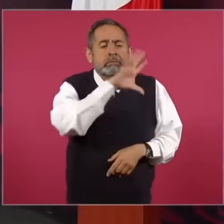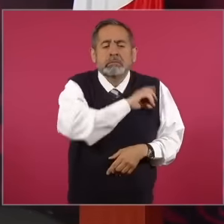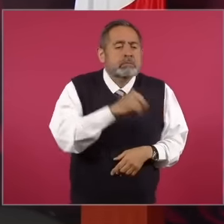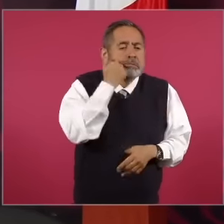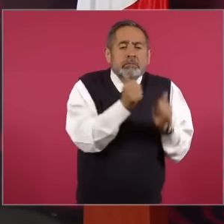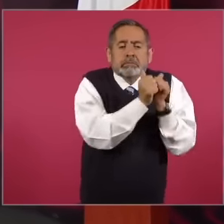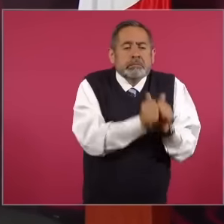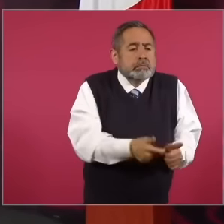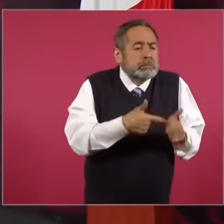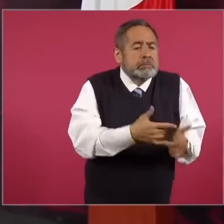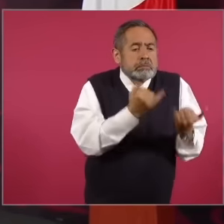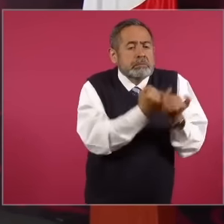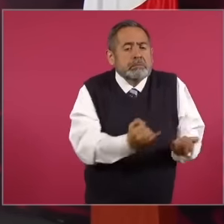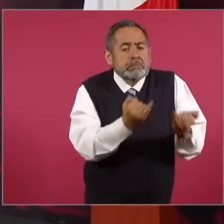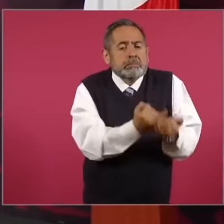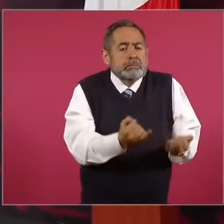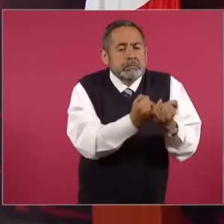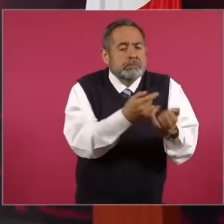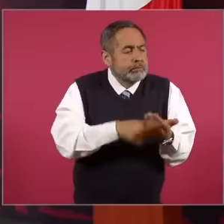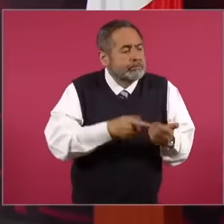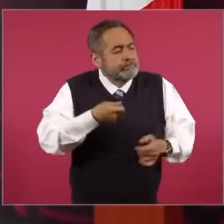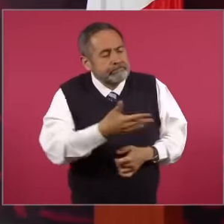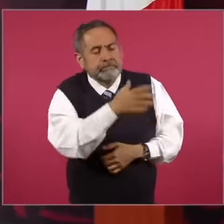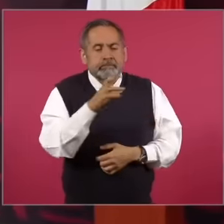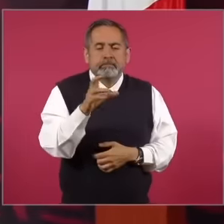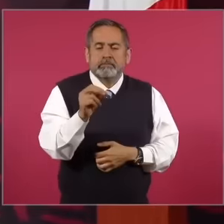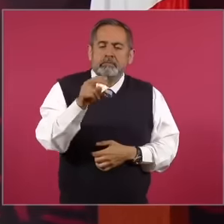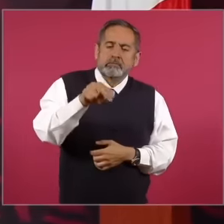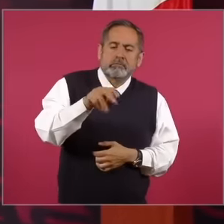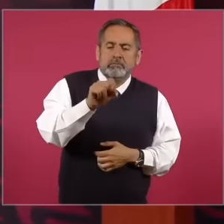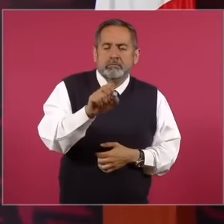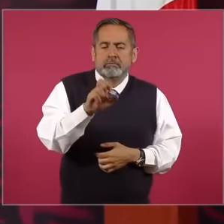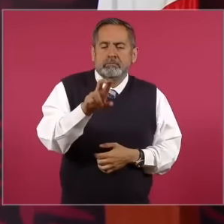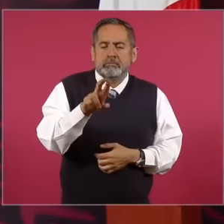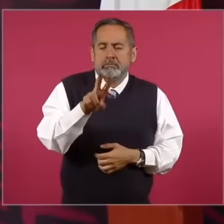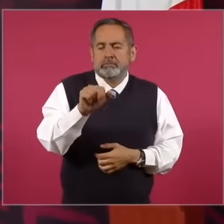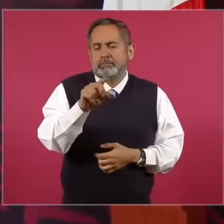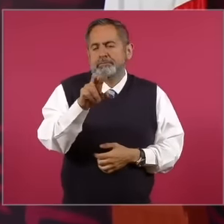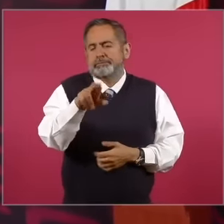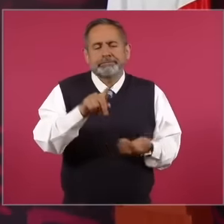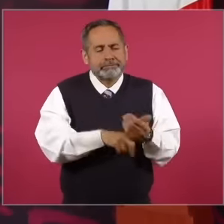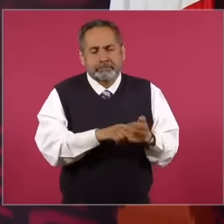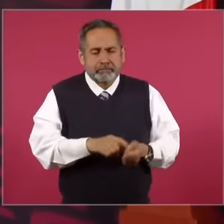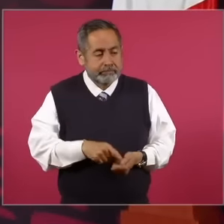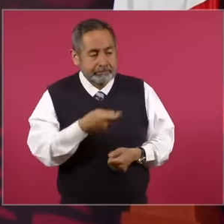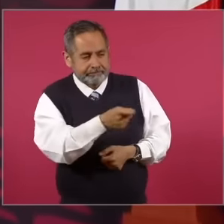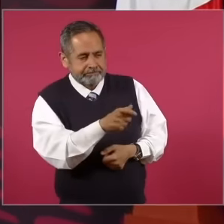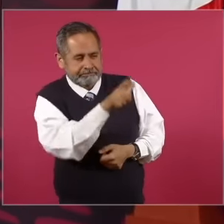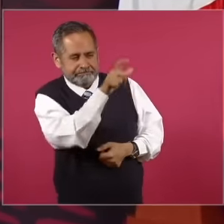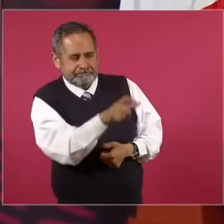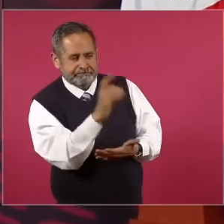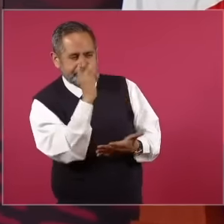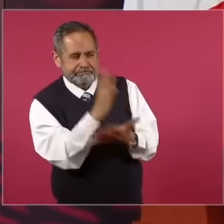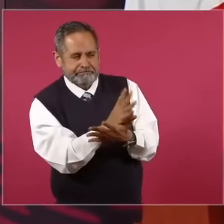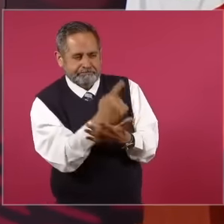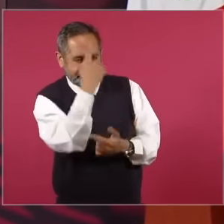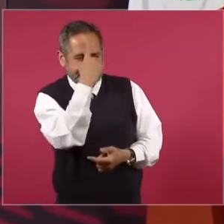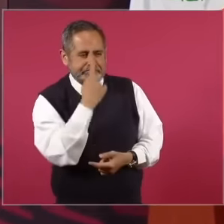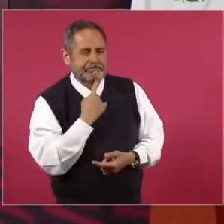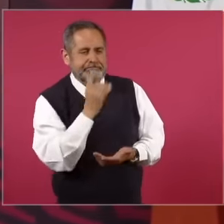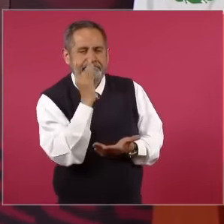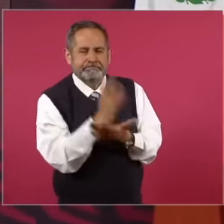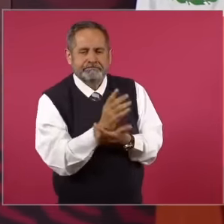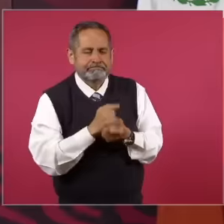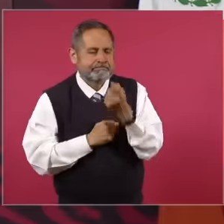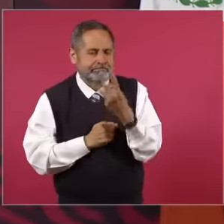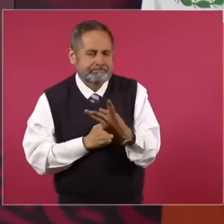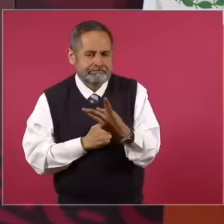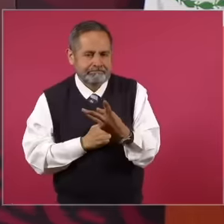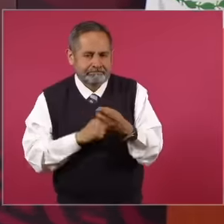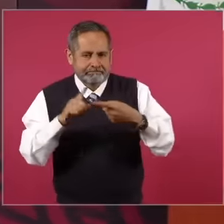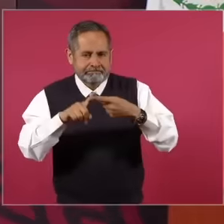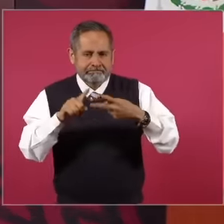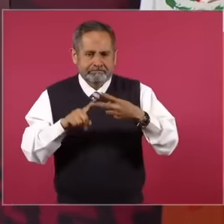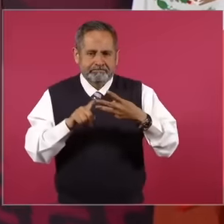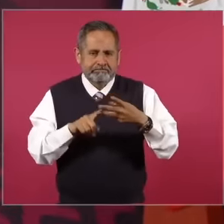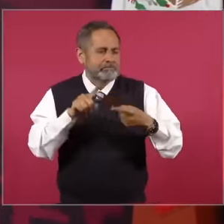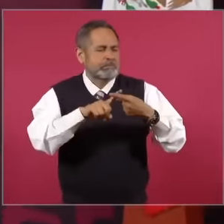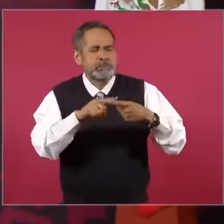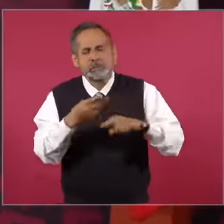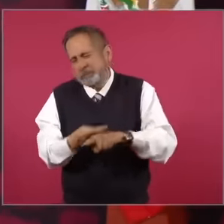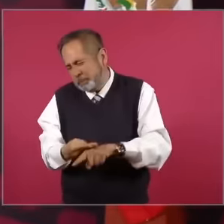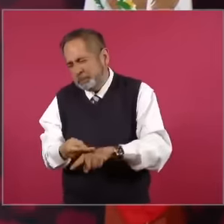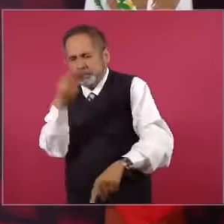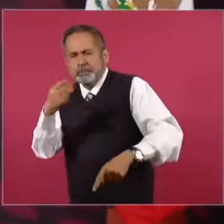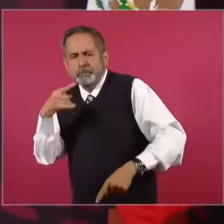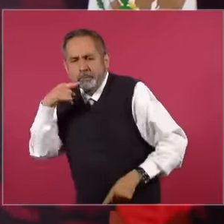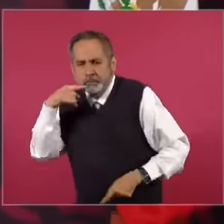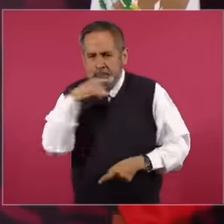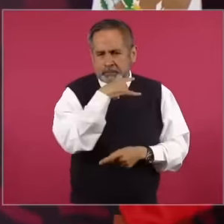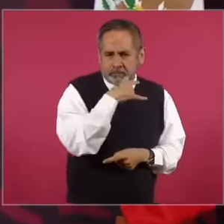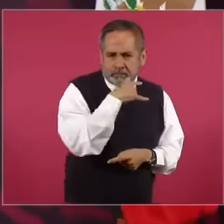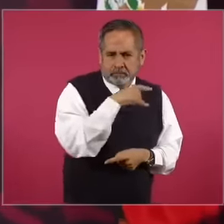and they have three distinctive eh first they are very hypocrites right now they are tearing their